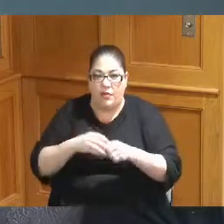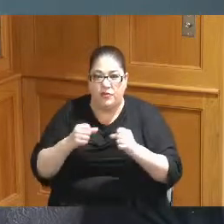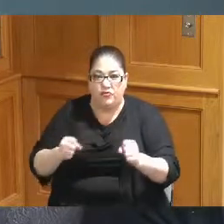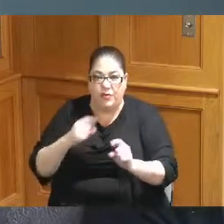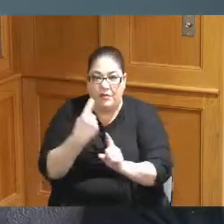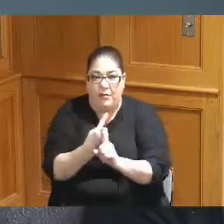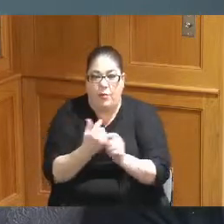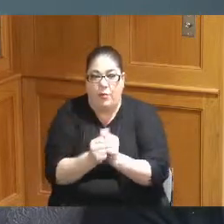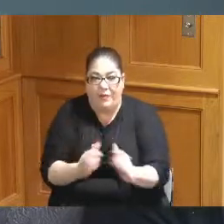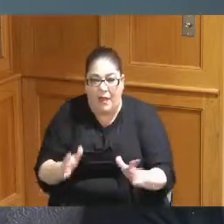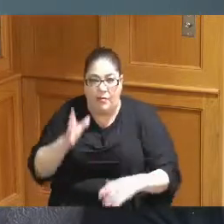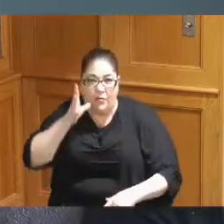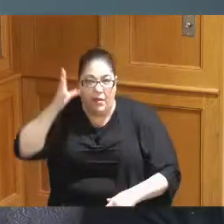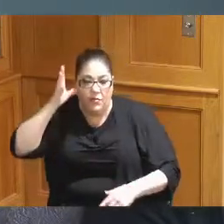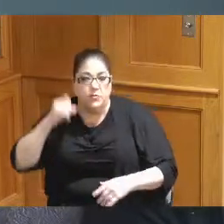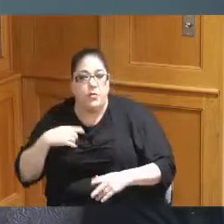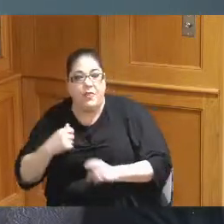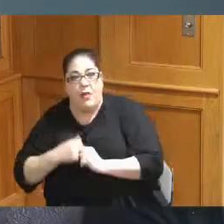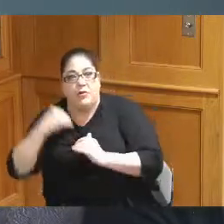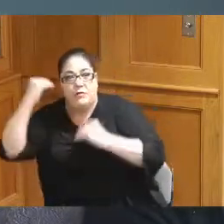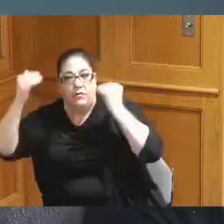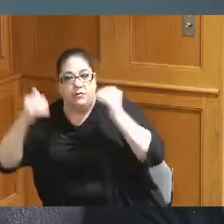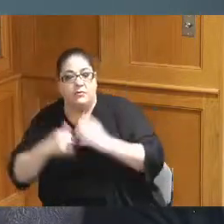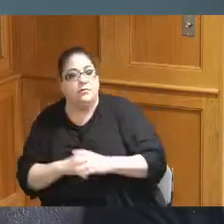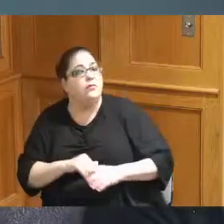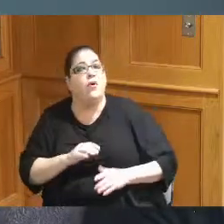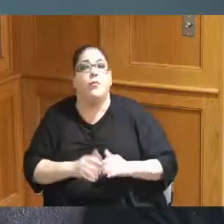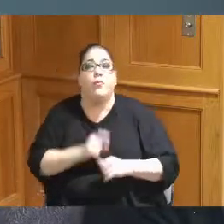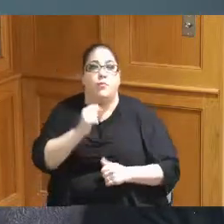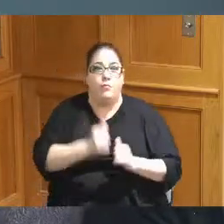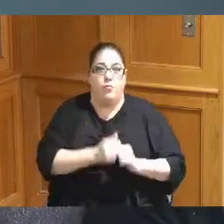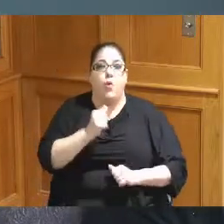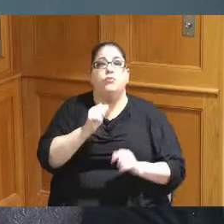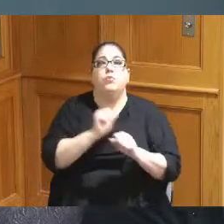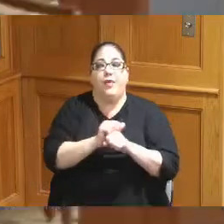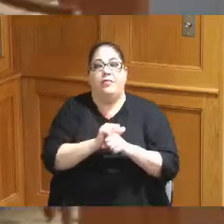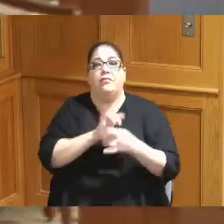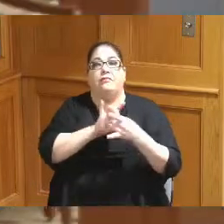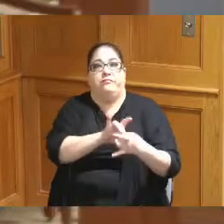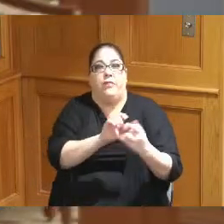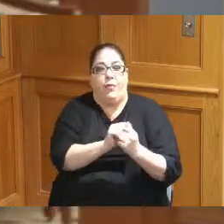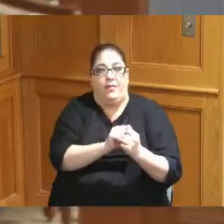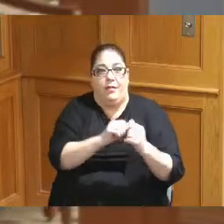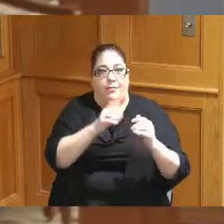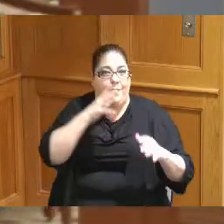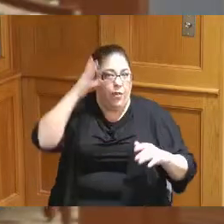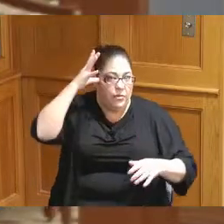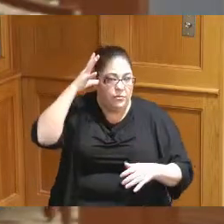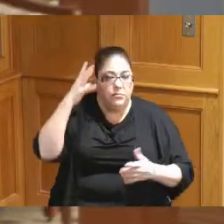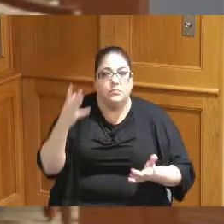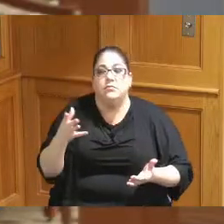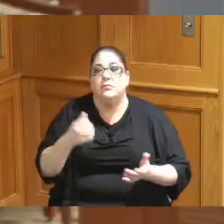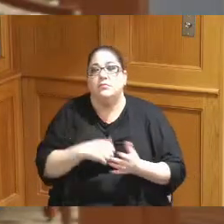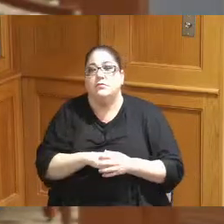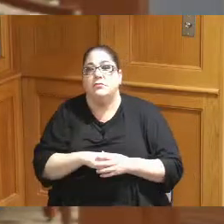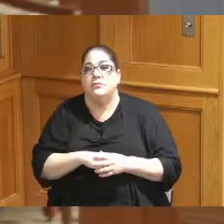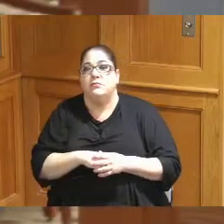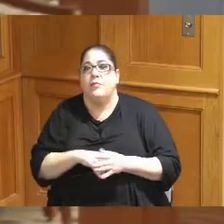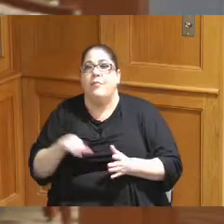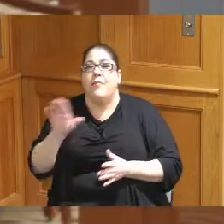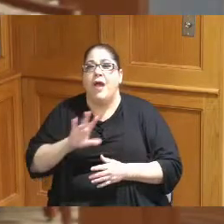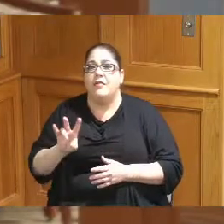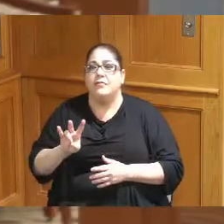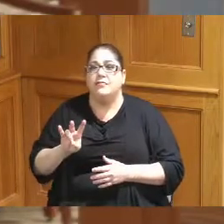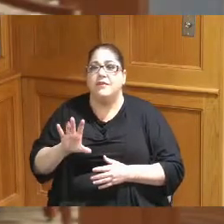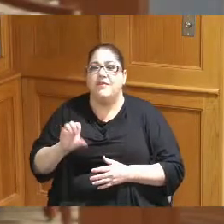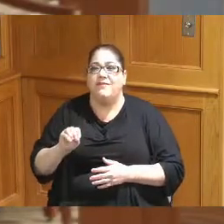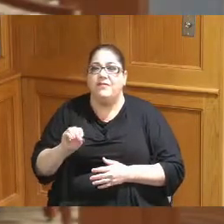the vast majority of those 1381 were in tow with a parent in a shelter about 750 to 800 of them